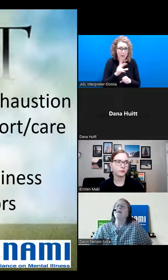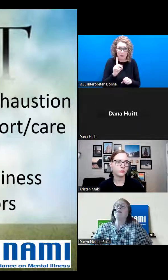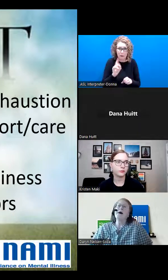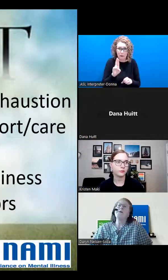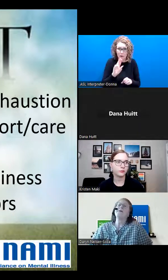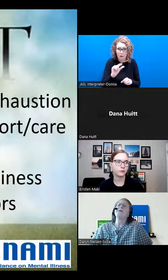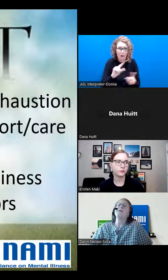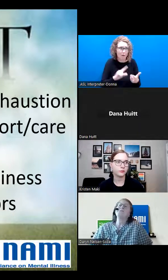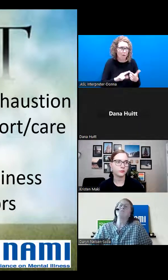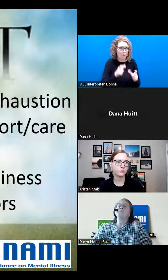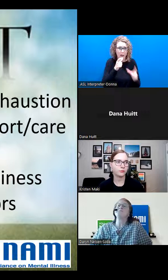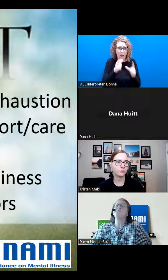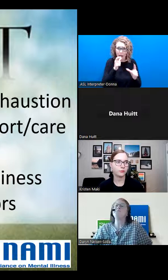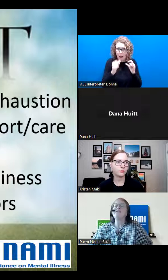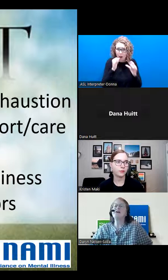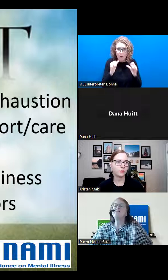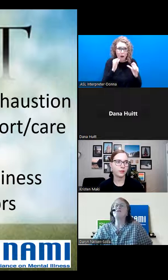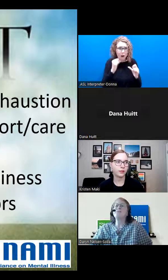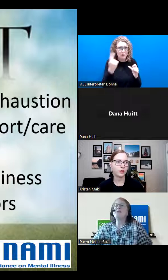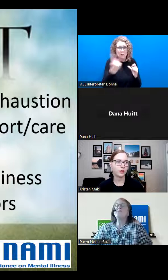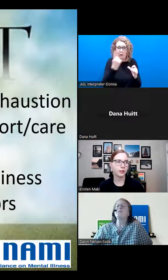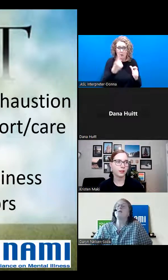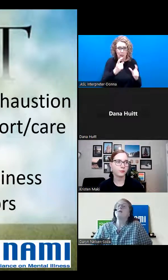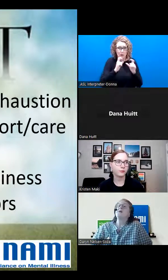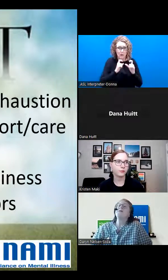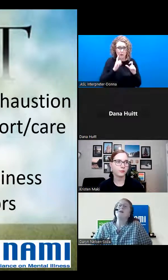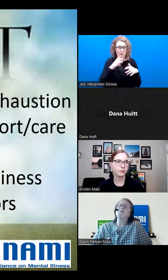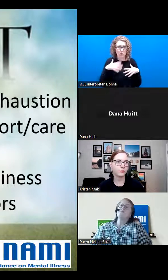knowledge on how to care for the recipient and themselves